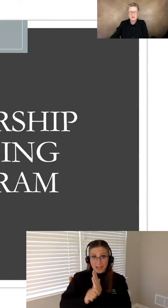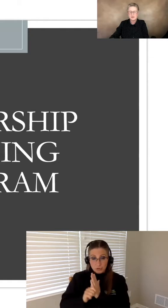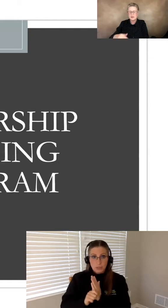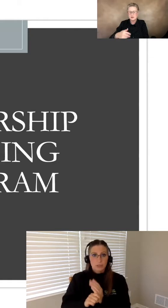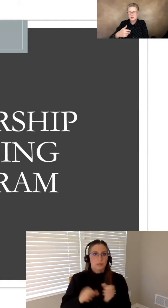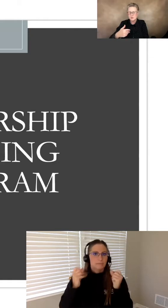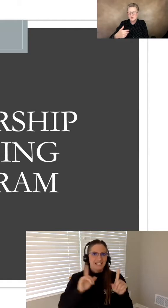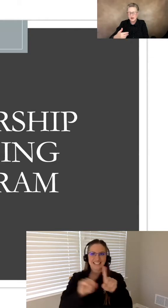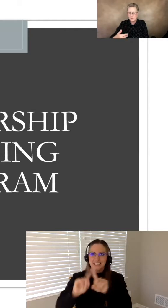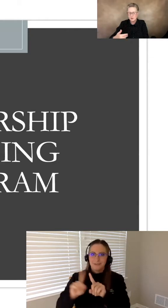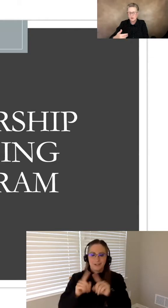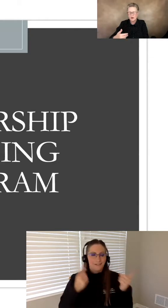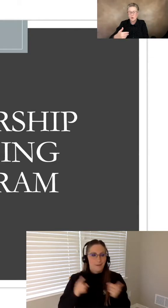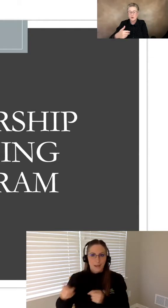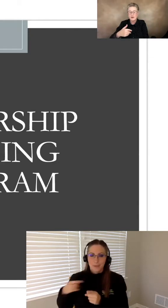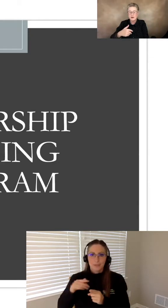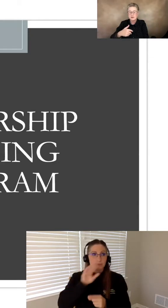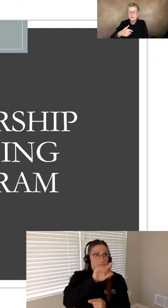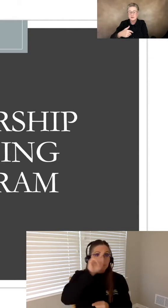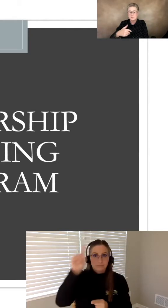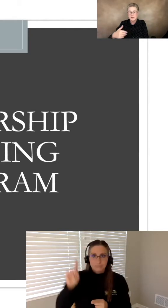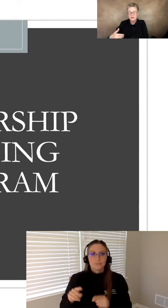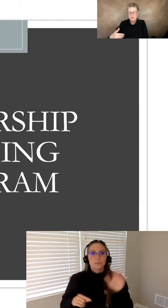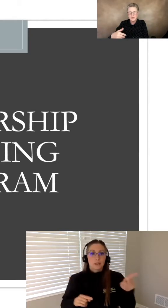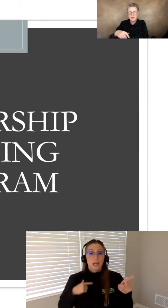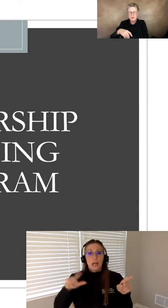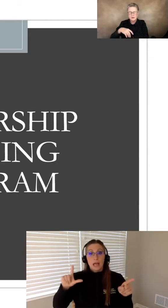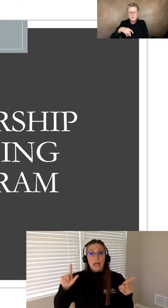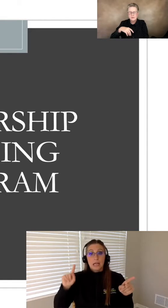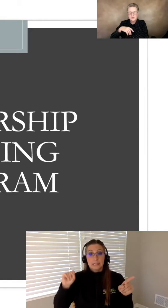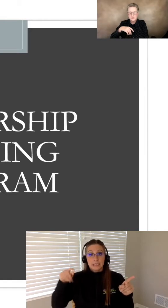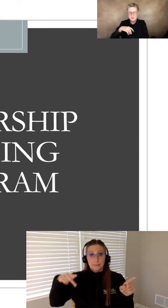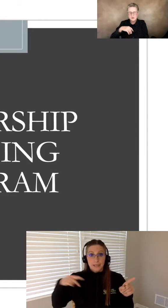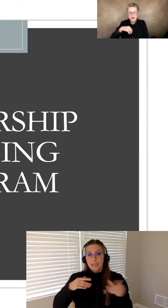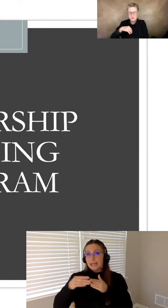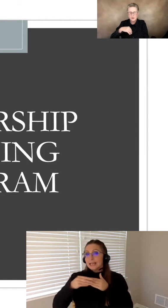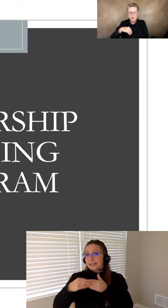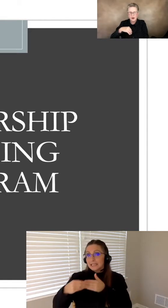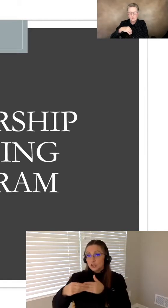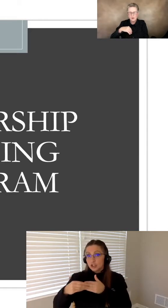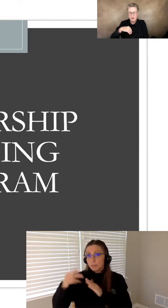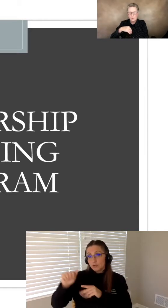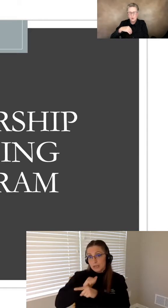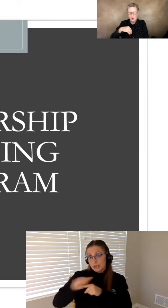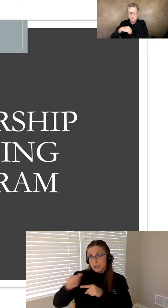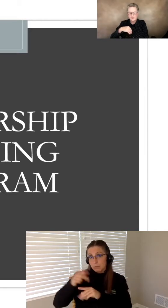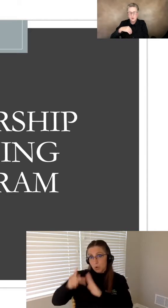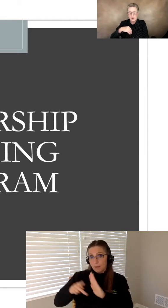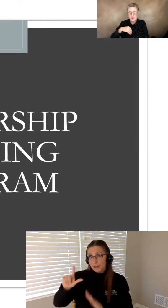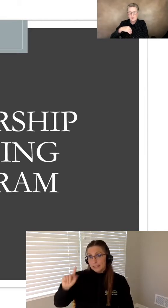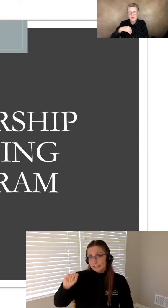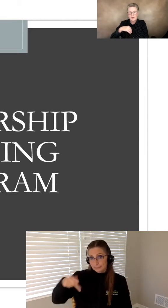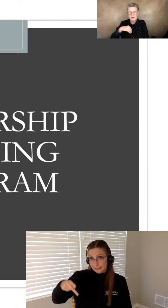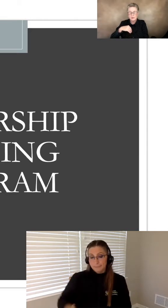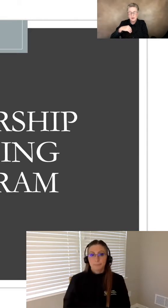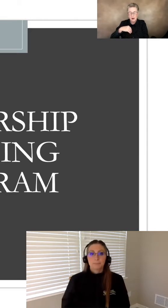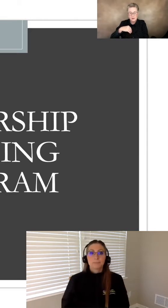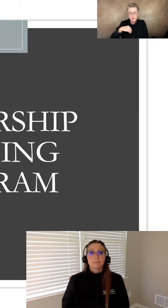the leadership training program, or the LTP, the leadership training program was where a lot of